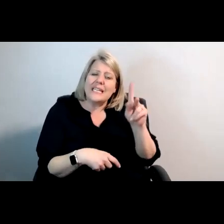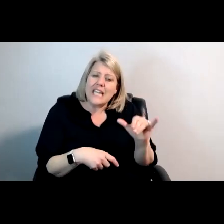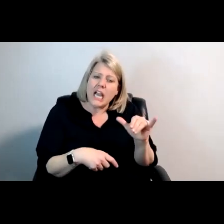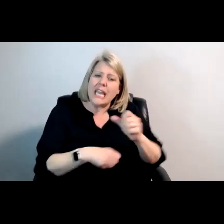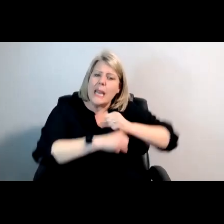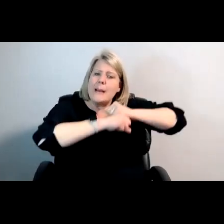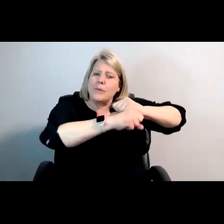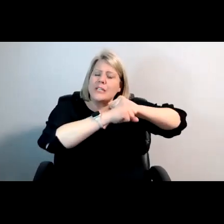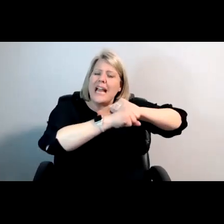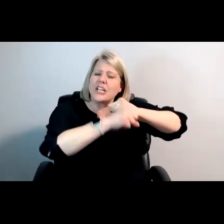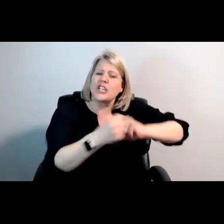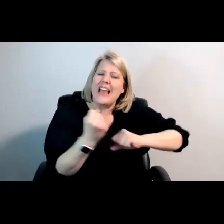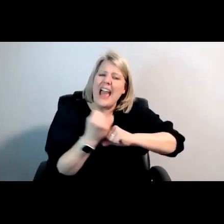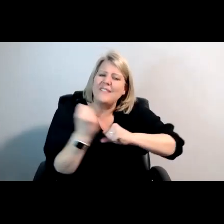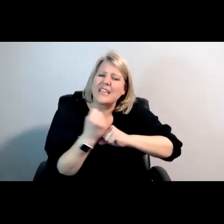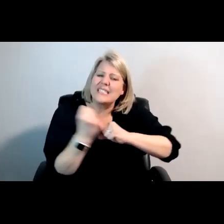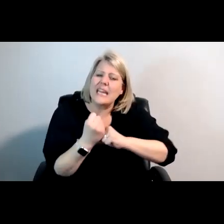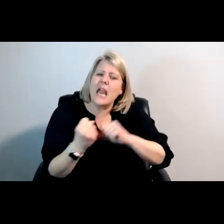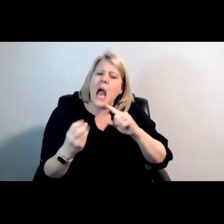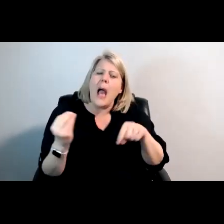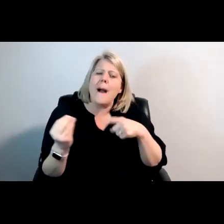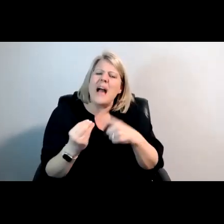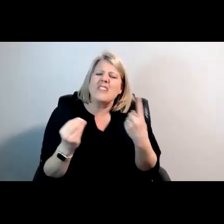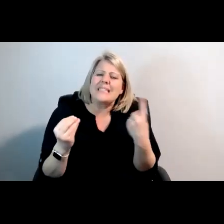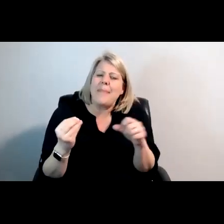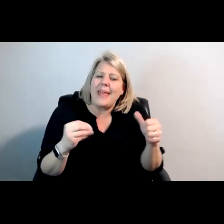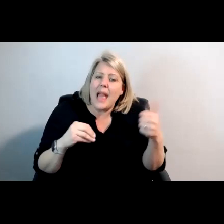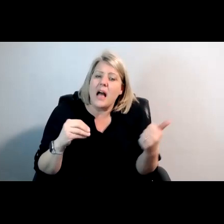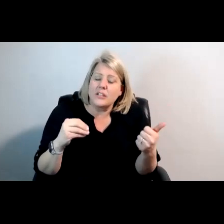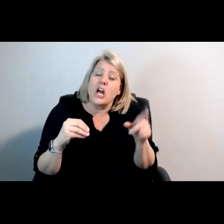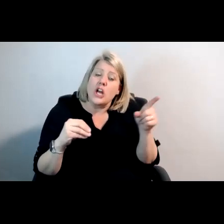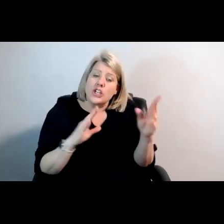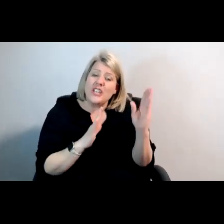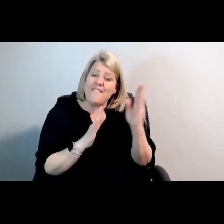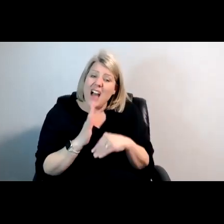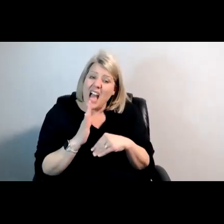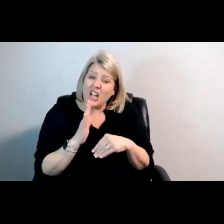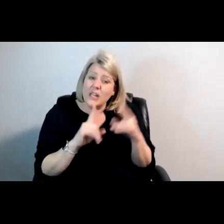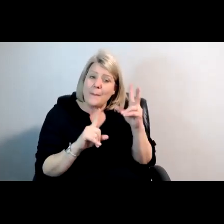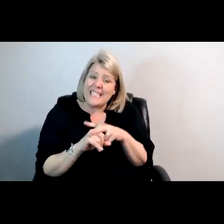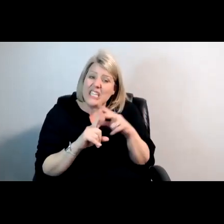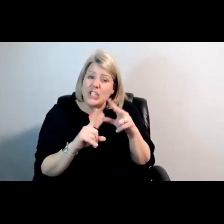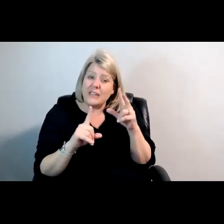about something else, and she went, she had filed a petition and before we really started working with her